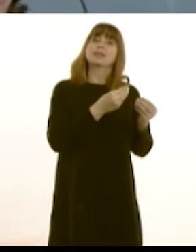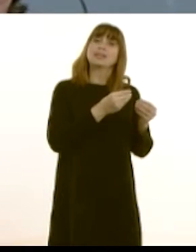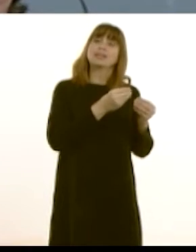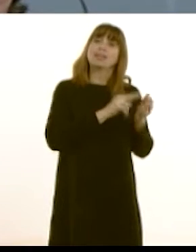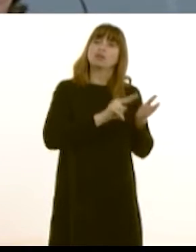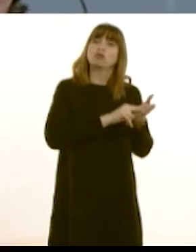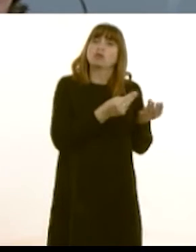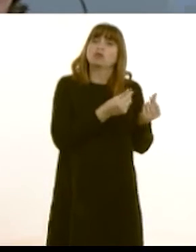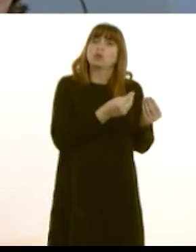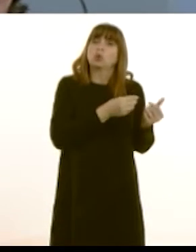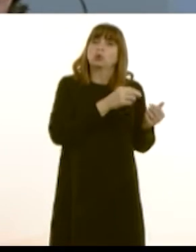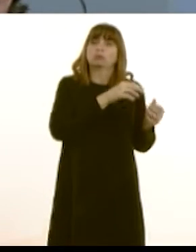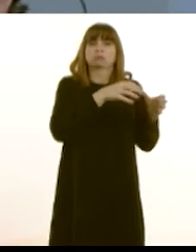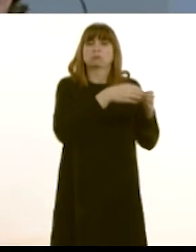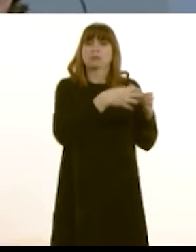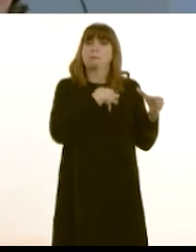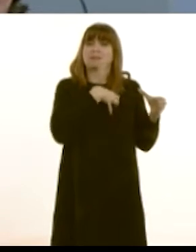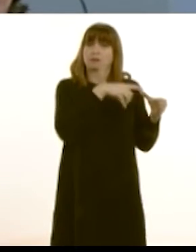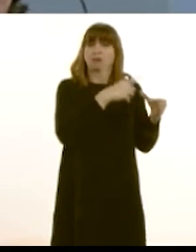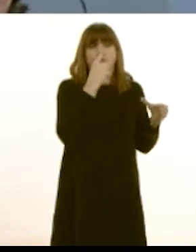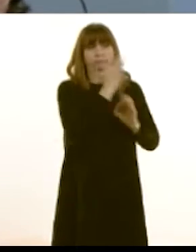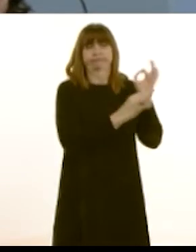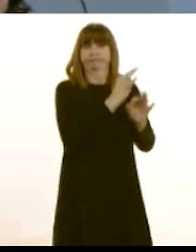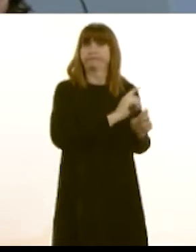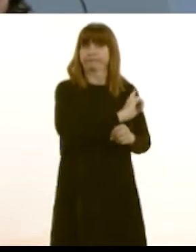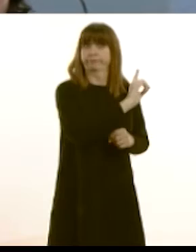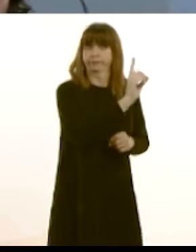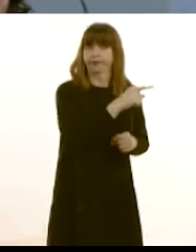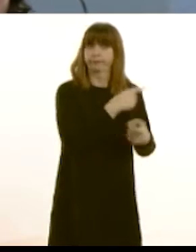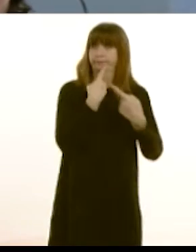but also there are some solutions that can be brought forward via the rural development